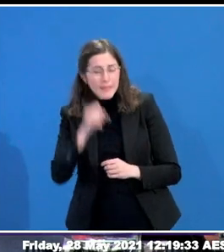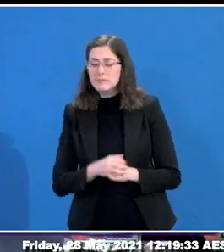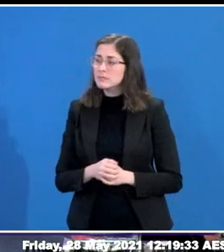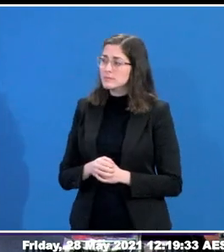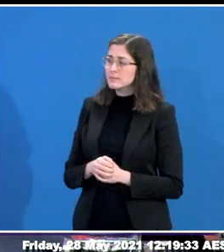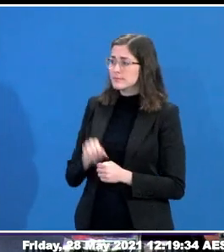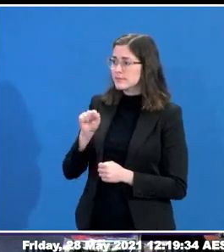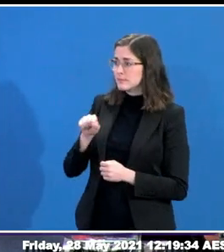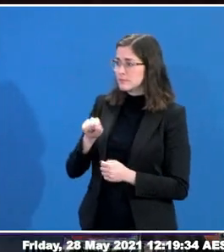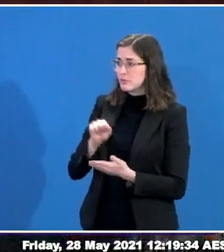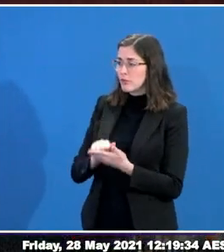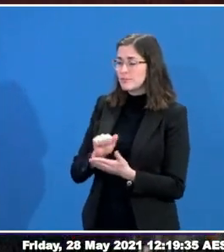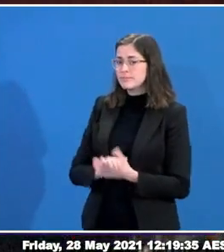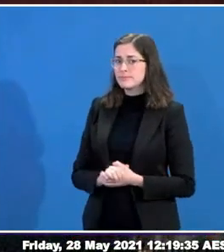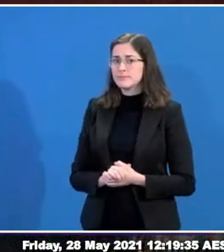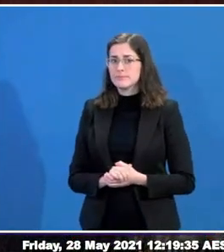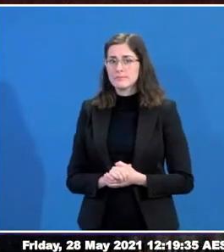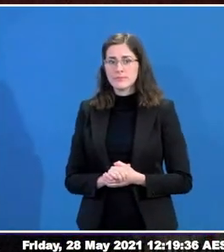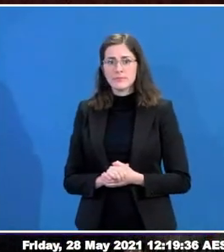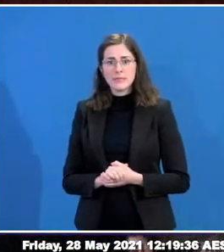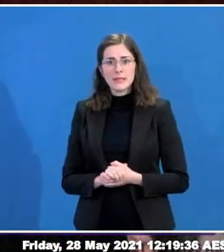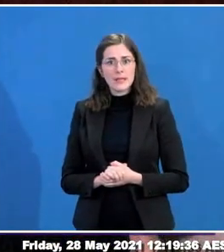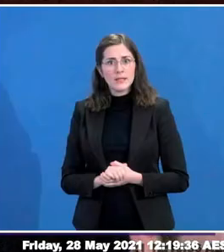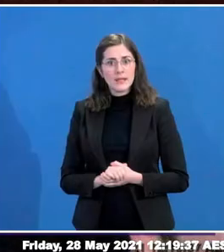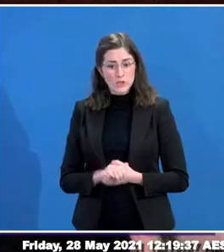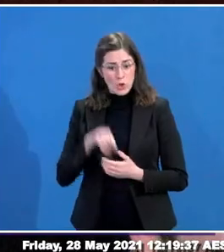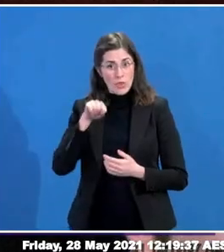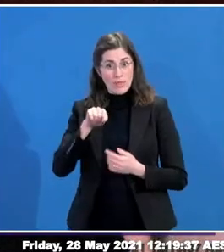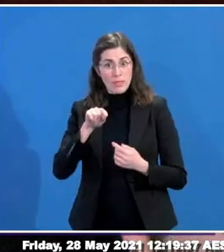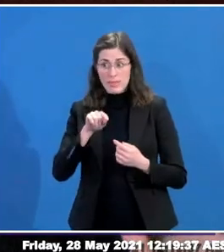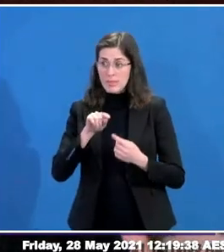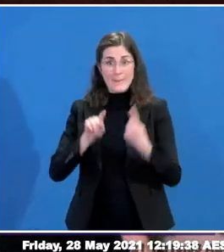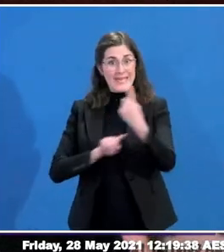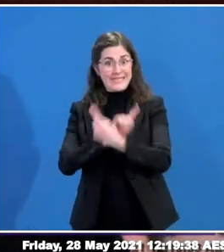Do I assume from that that this board minute is nothing like a